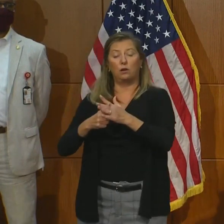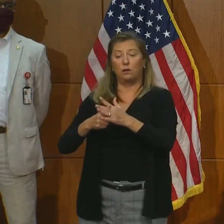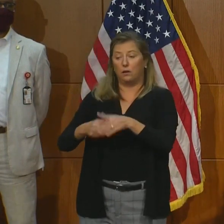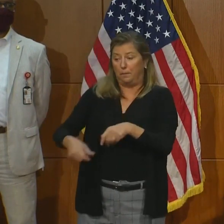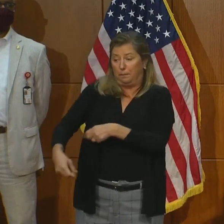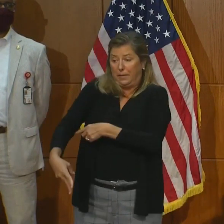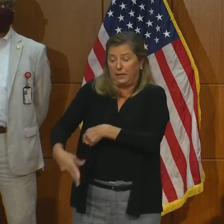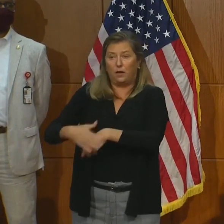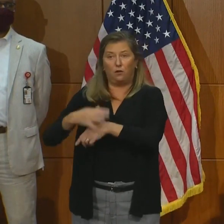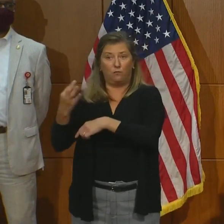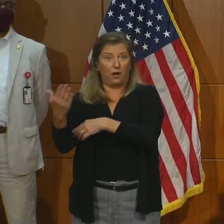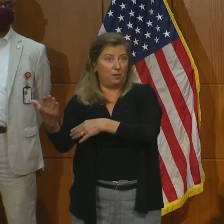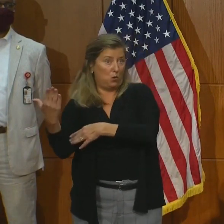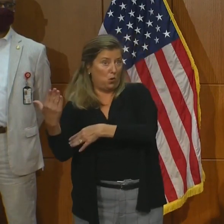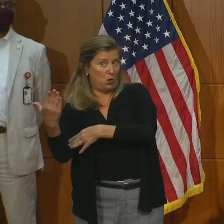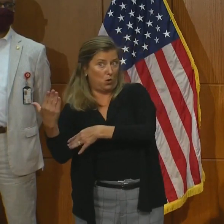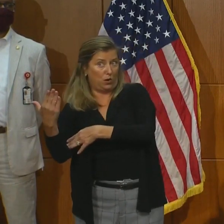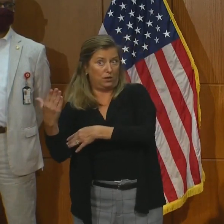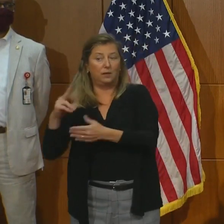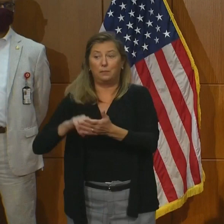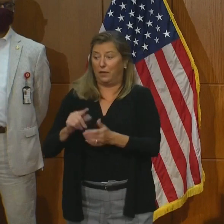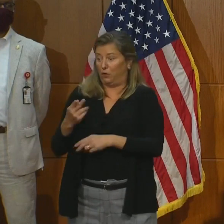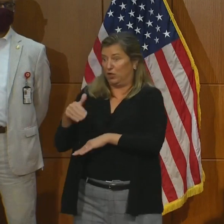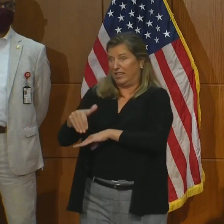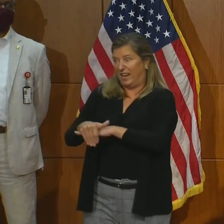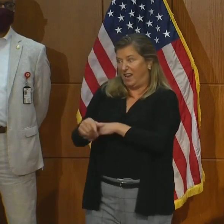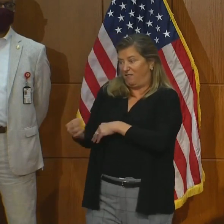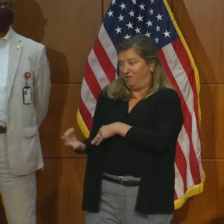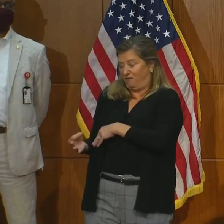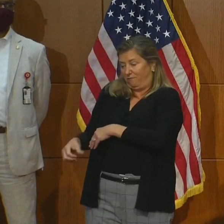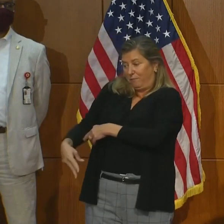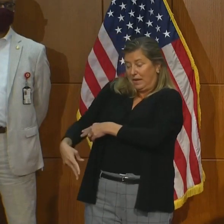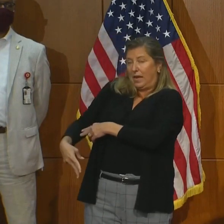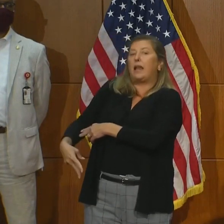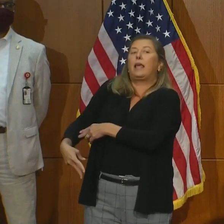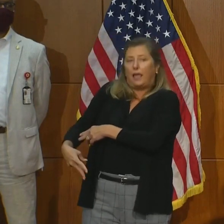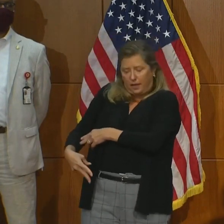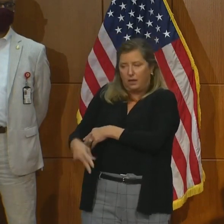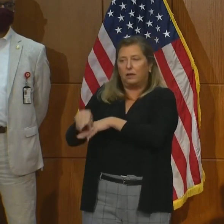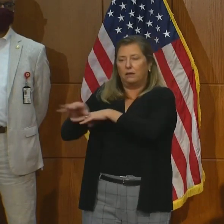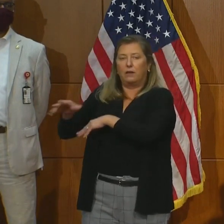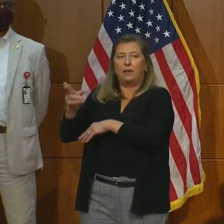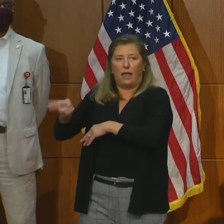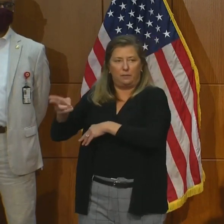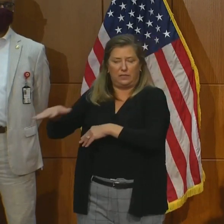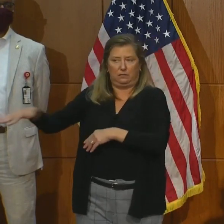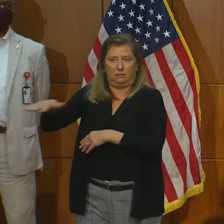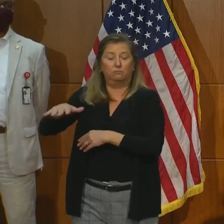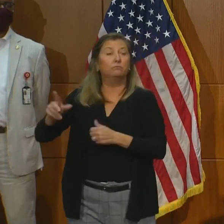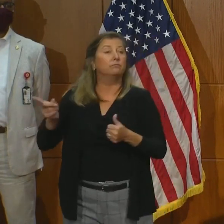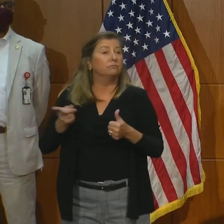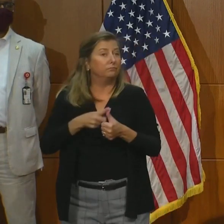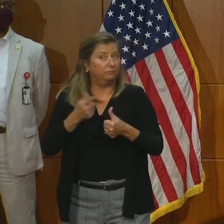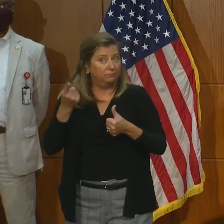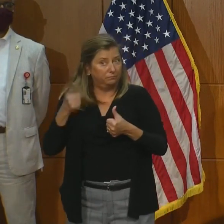EXECUTIVE ORDER AND PUBLIC HEALTH EMERGENCY ORDER THAT WILL TAKE EFFECT AT TWELVE AM